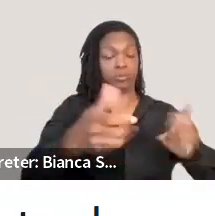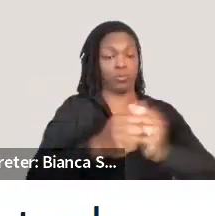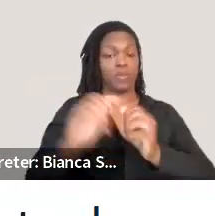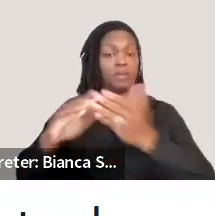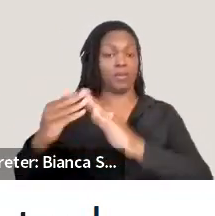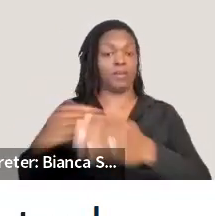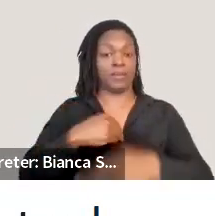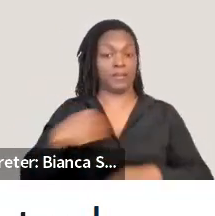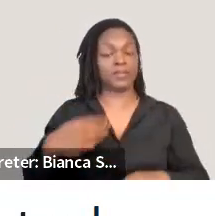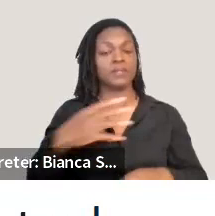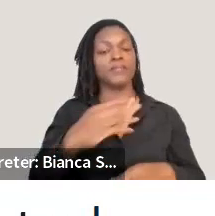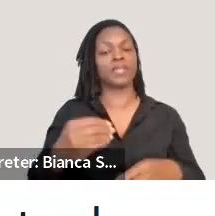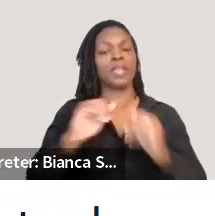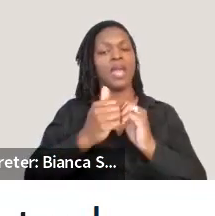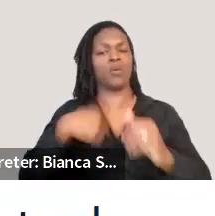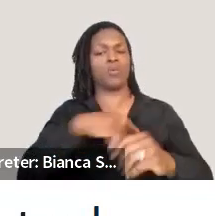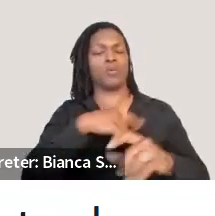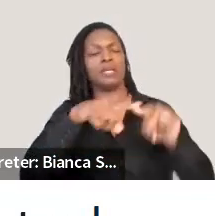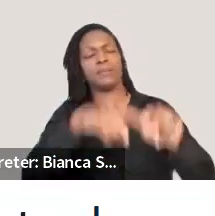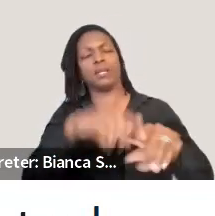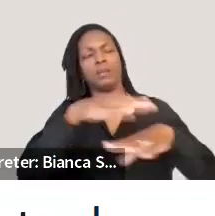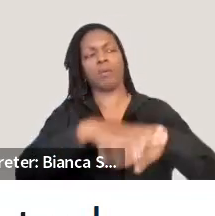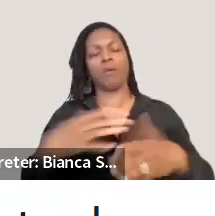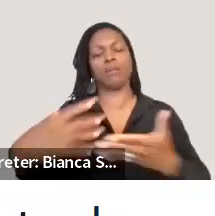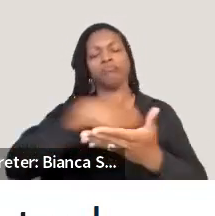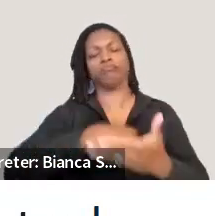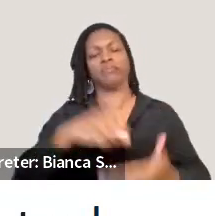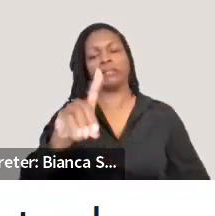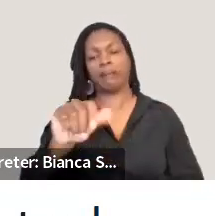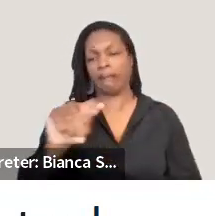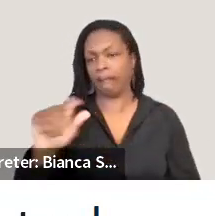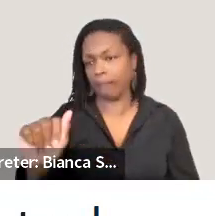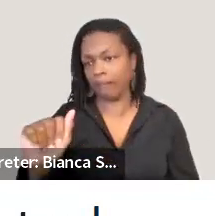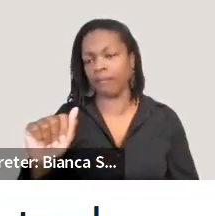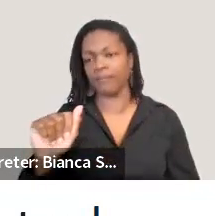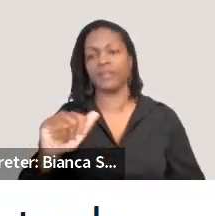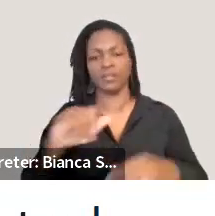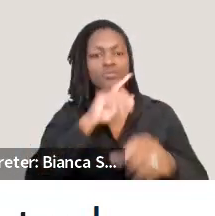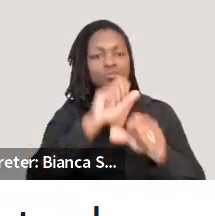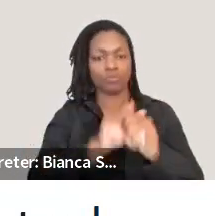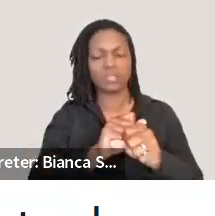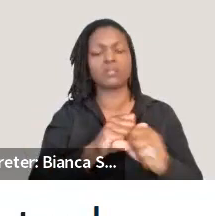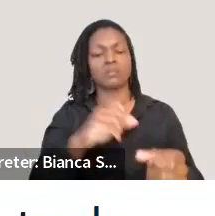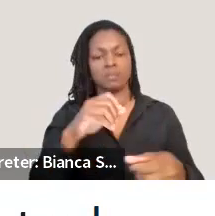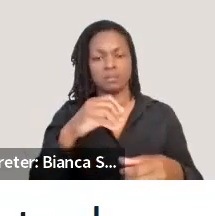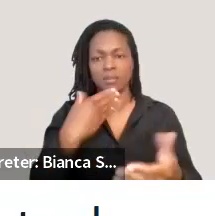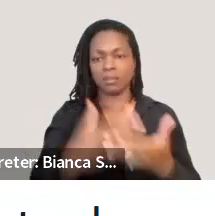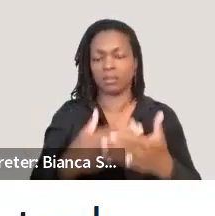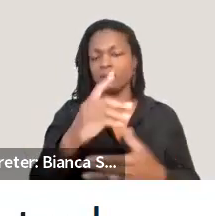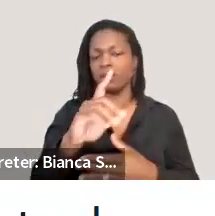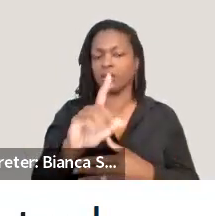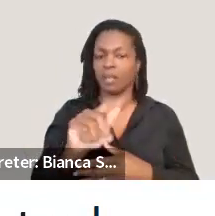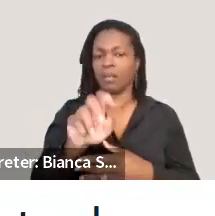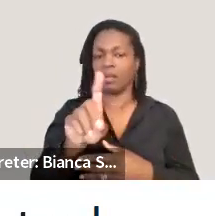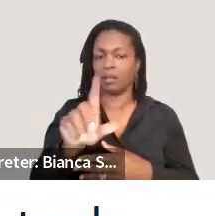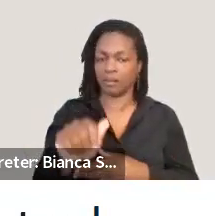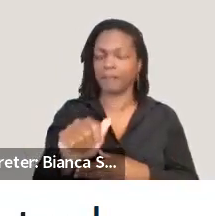Overall we want to give you all and understanding of what we're doing with the state health improvement plan.